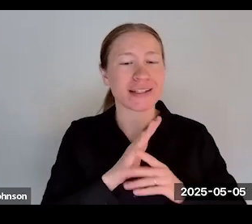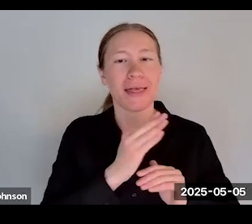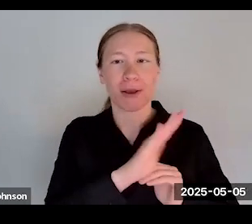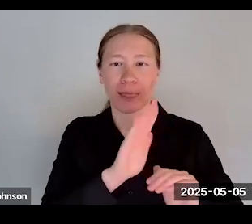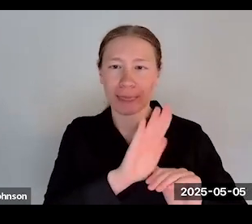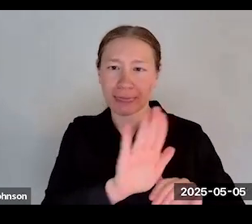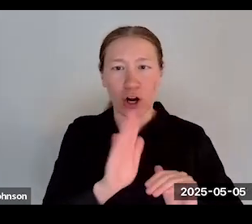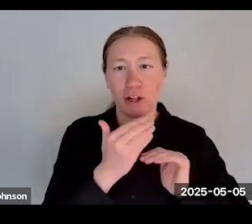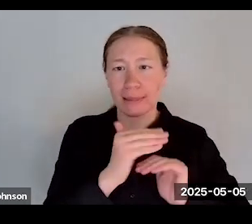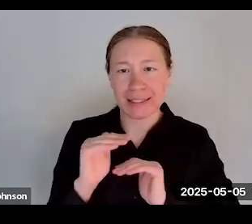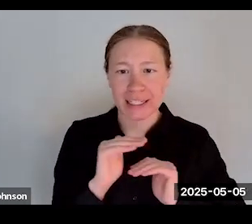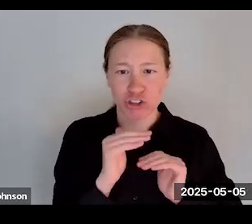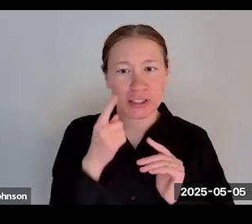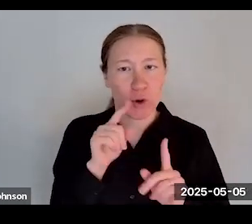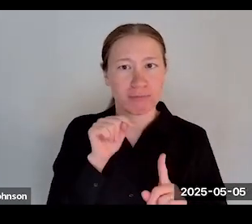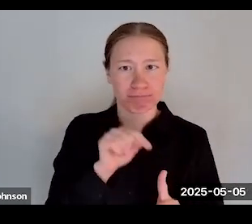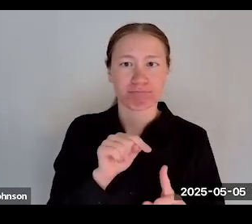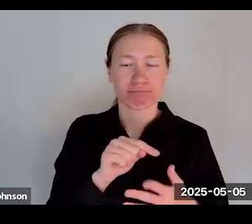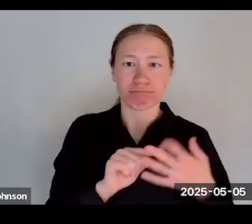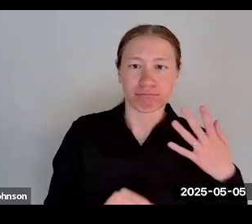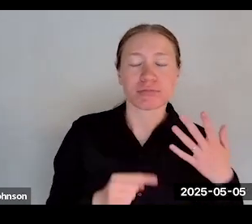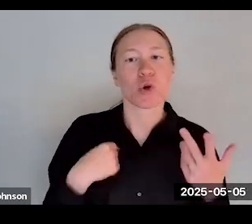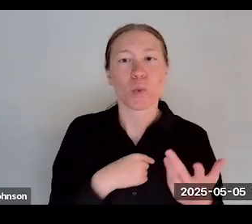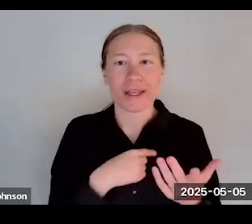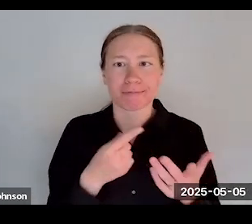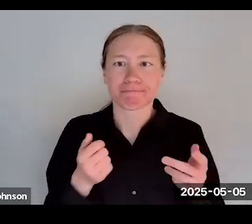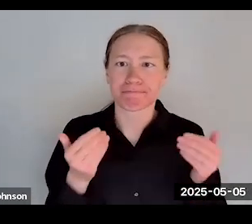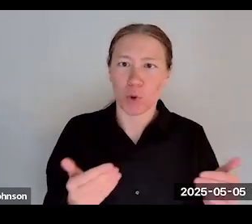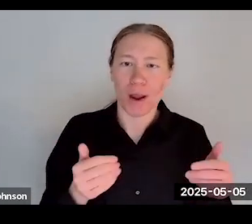We use this as an opportunity to explore and consider accommodation options.